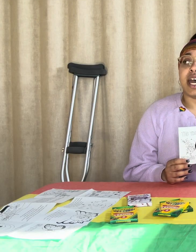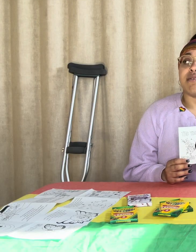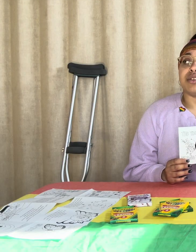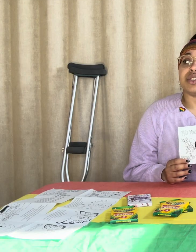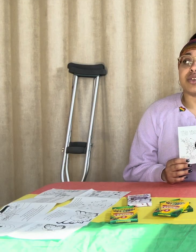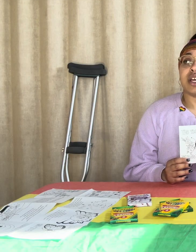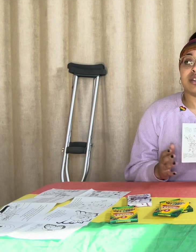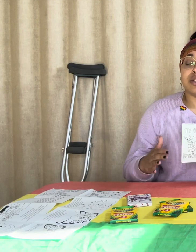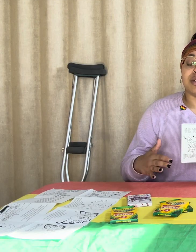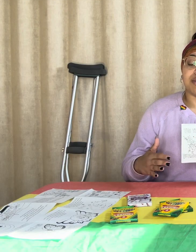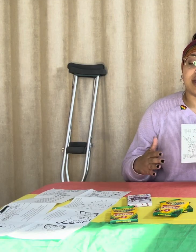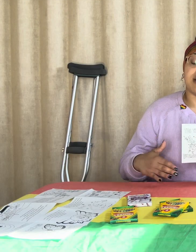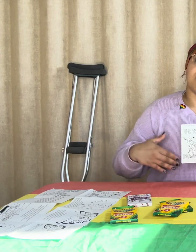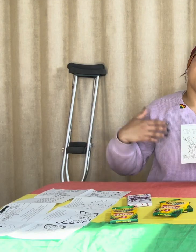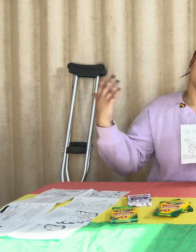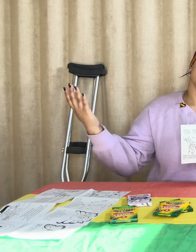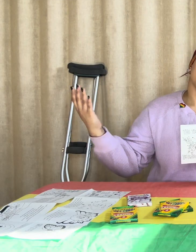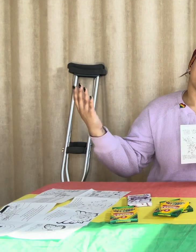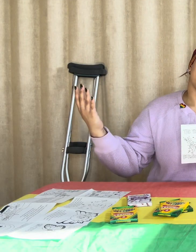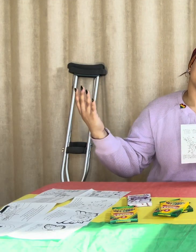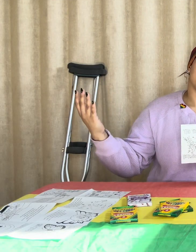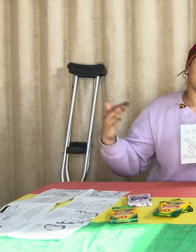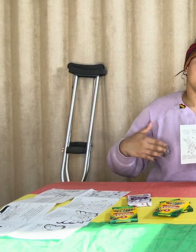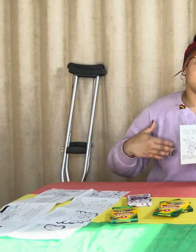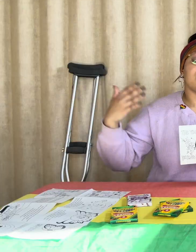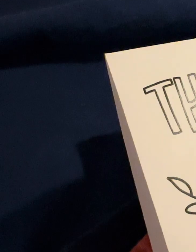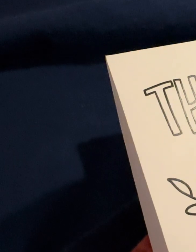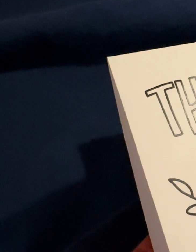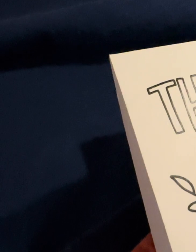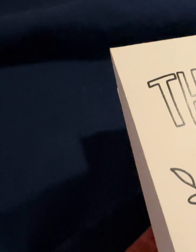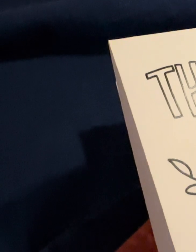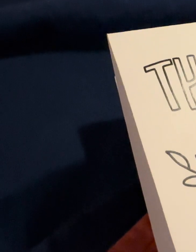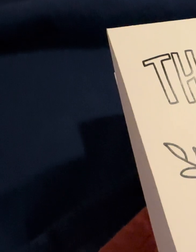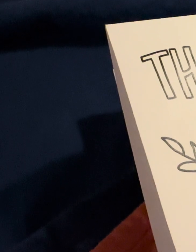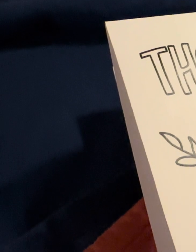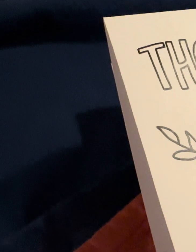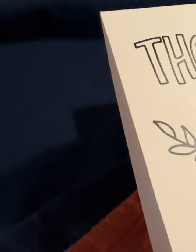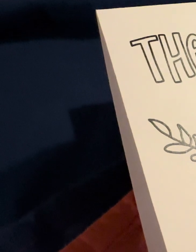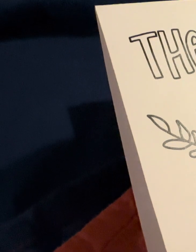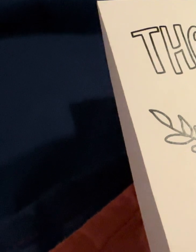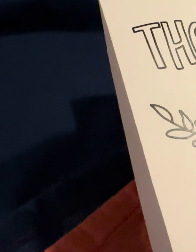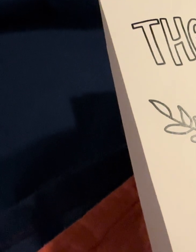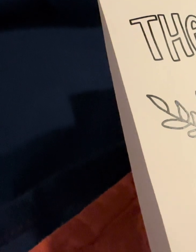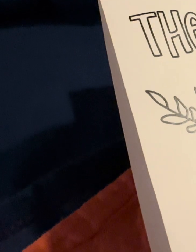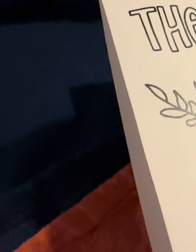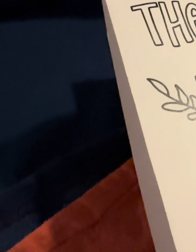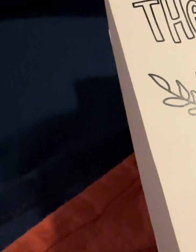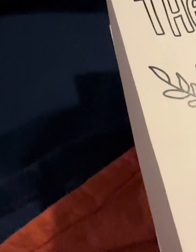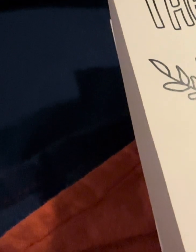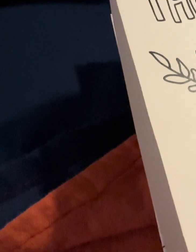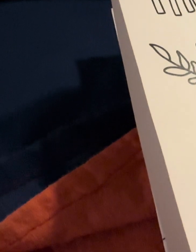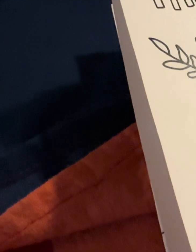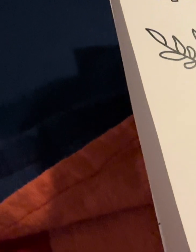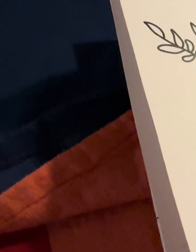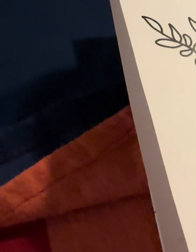have the strength to become outside of yourself, and better than your own version of yourself. I